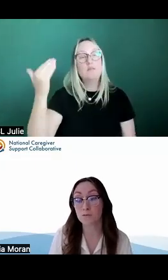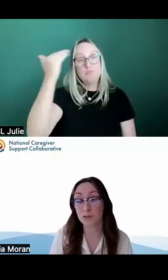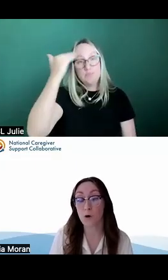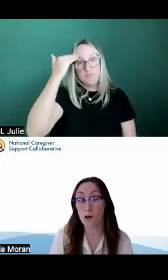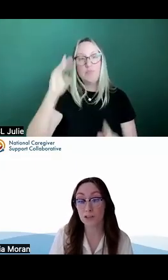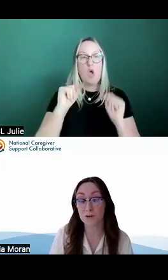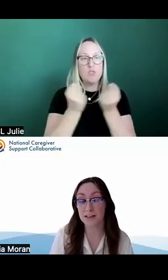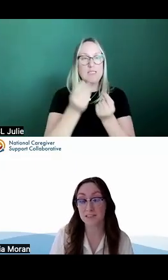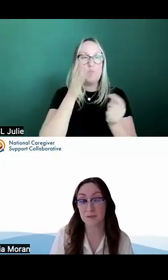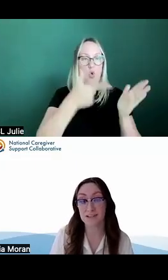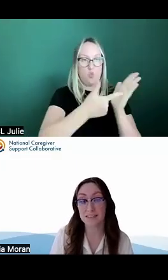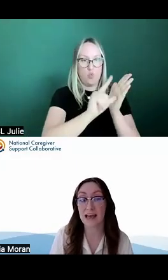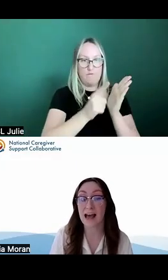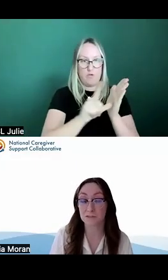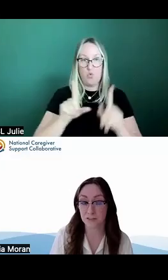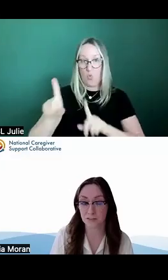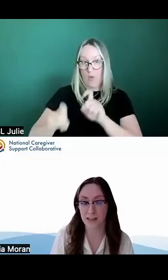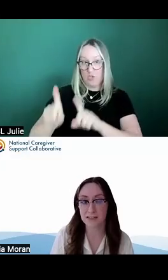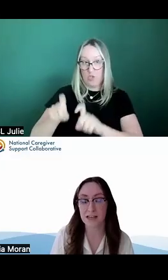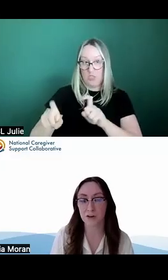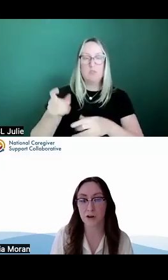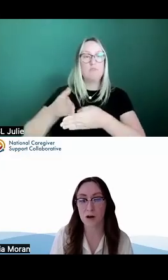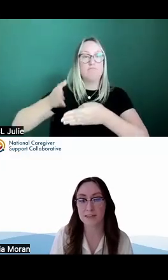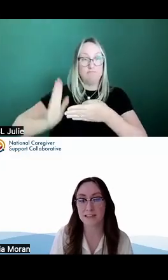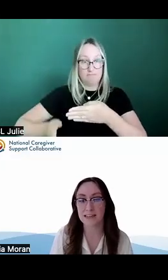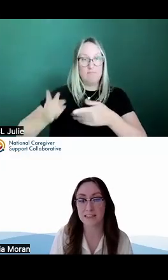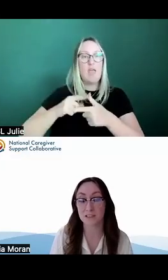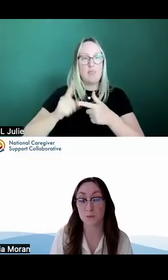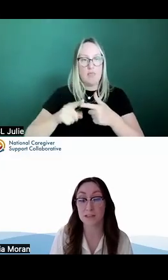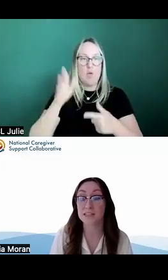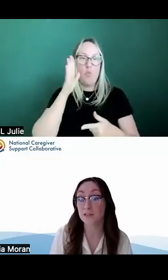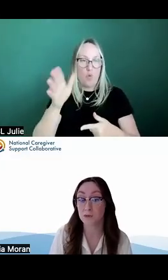review all Q&A submissions after the event and your comments and ideas will continue to